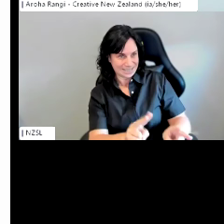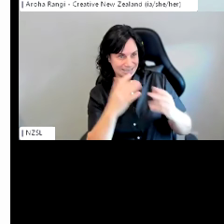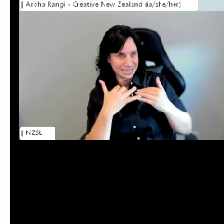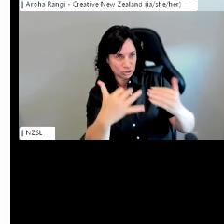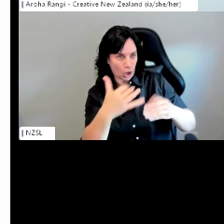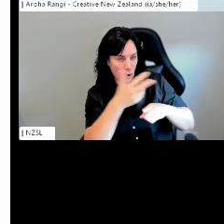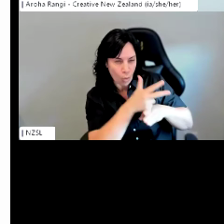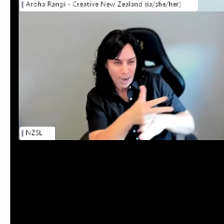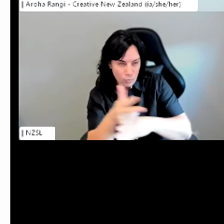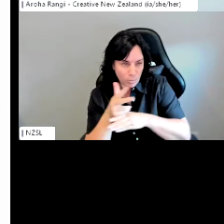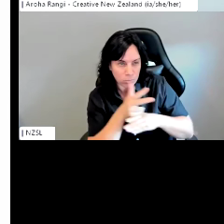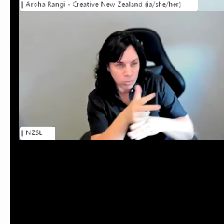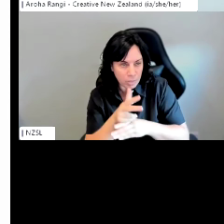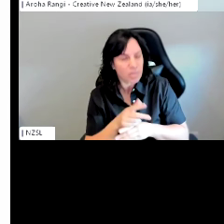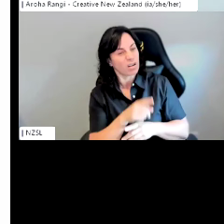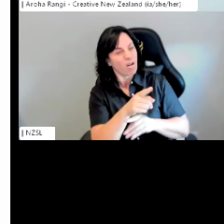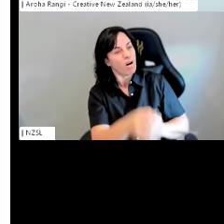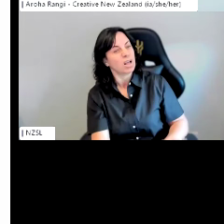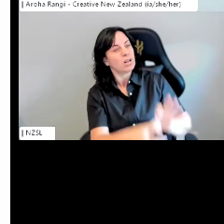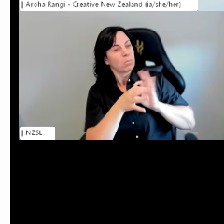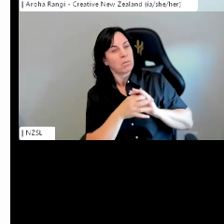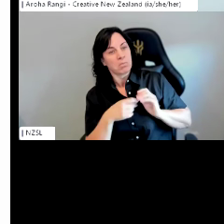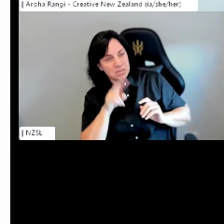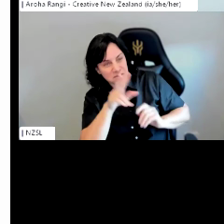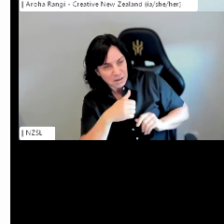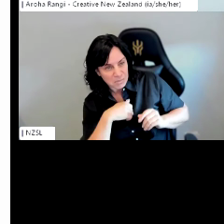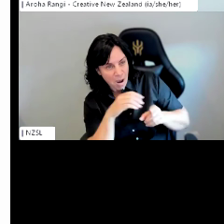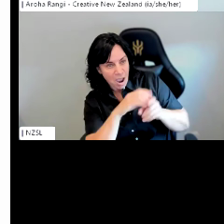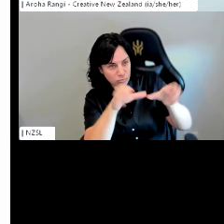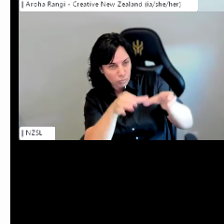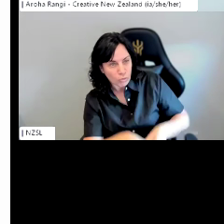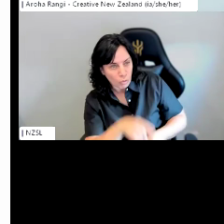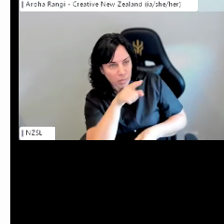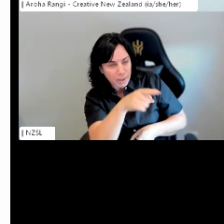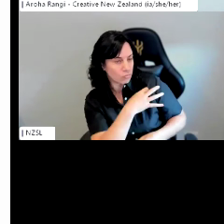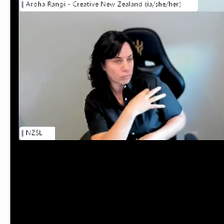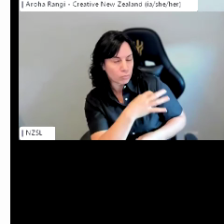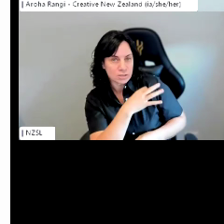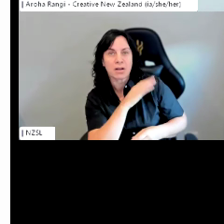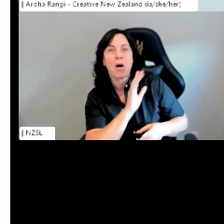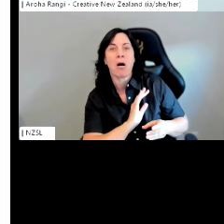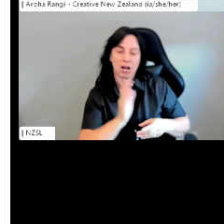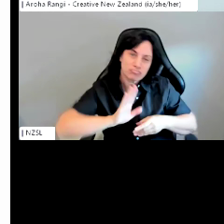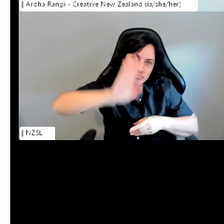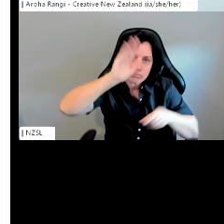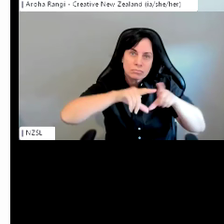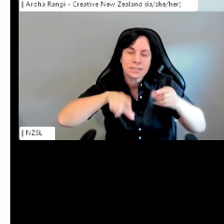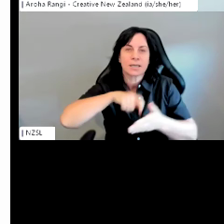that's much more important than we maybe think it is. Um, so if you're not visualising your